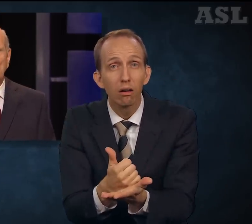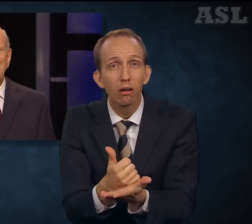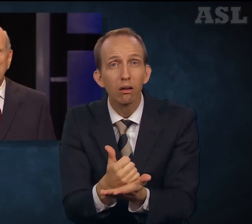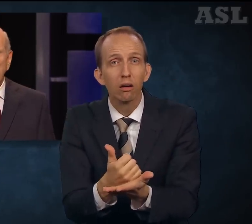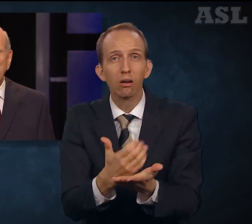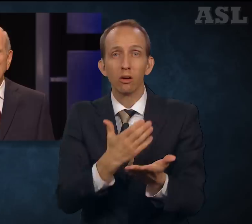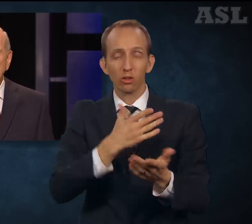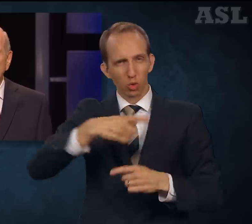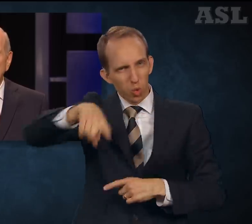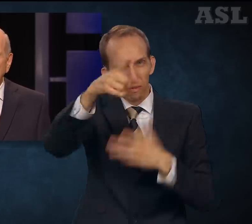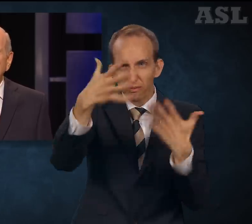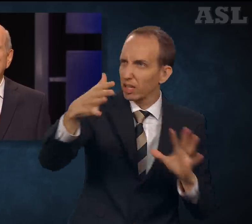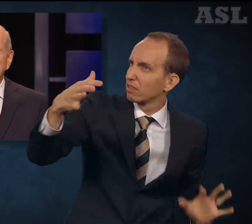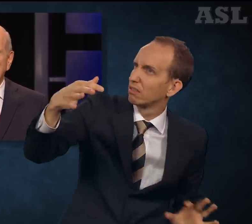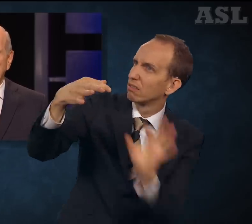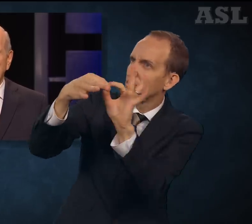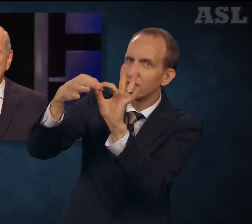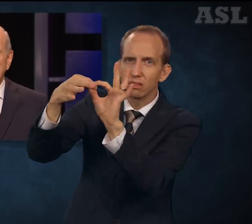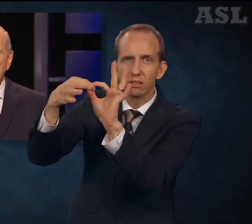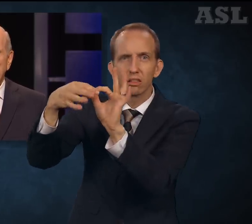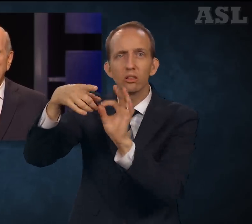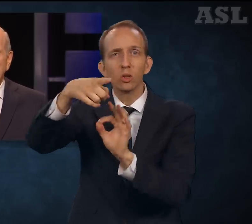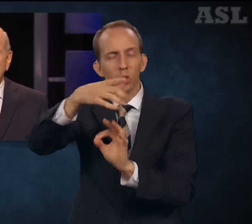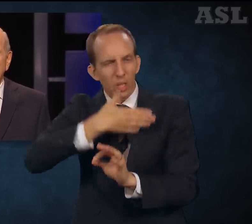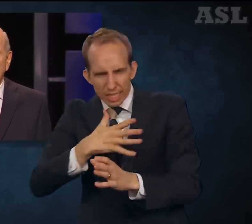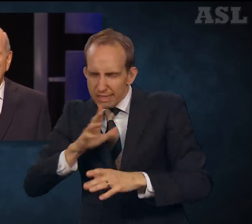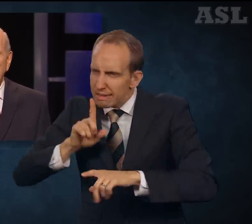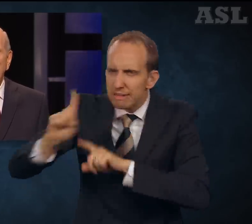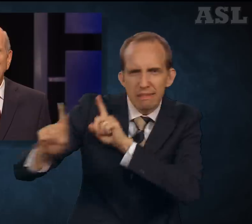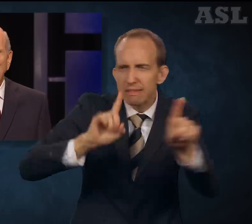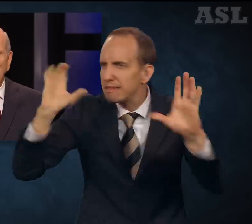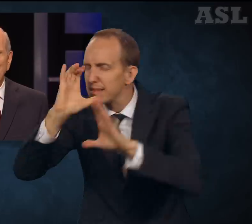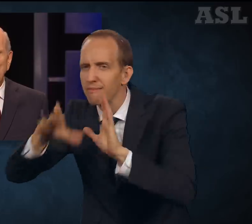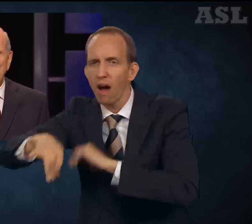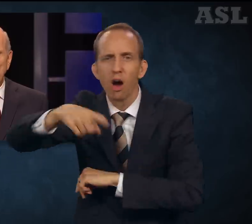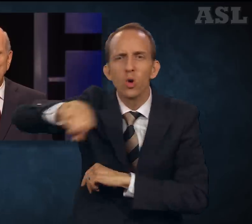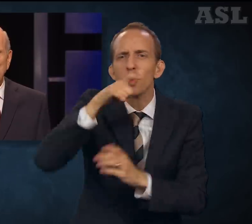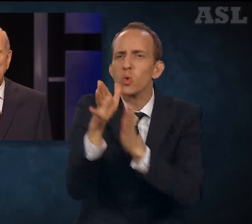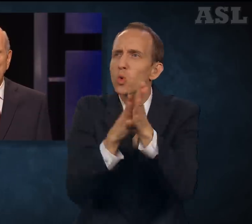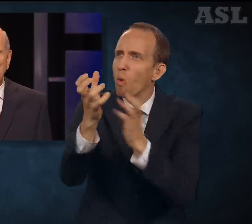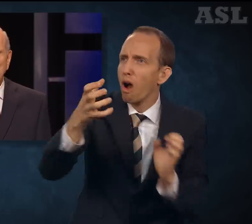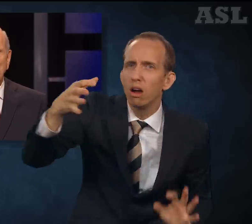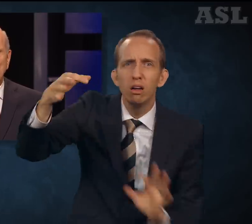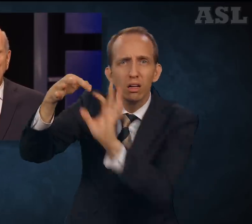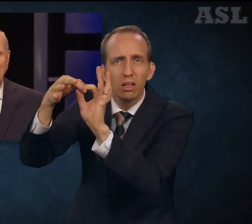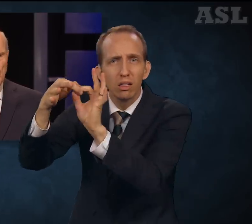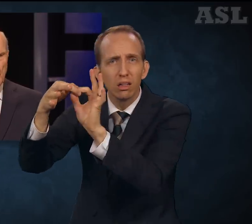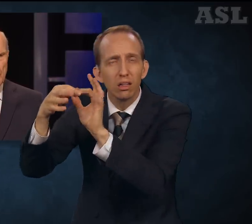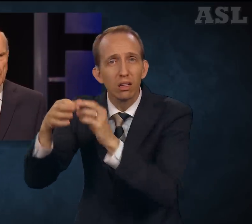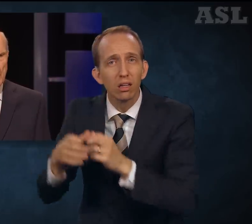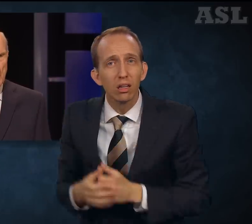WOULD YOU, WHO ARE THE ELECT, BE WILLING TO HELP FIND THE